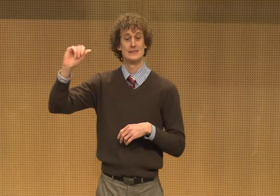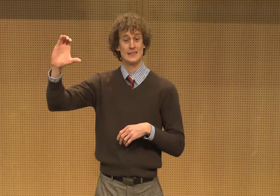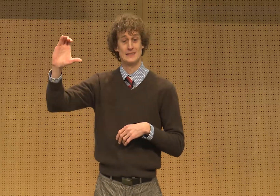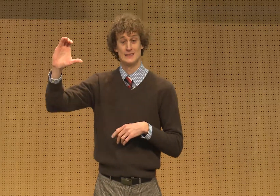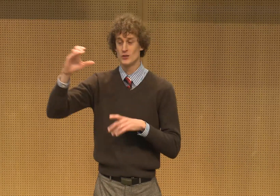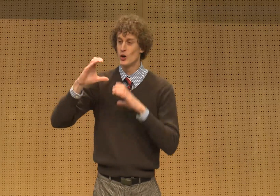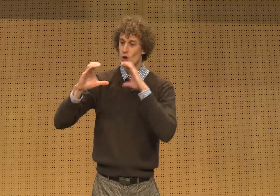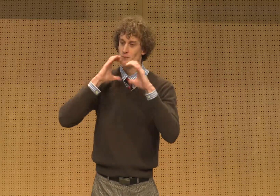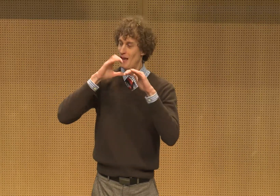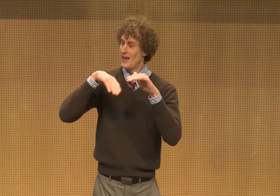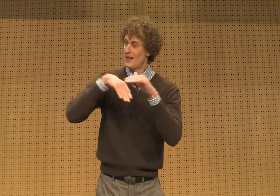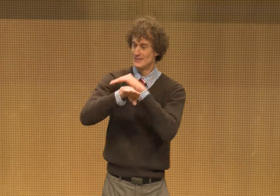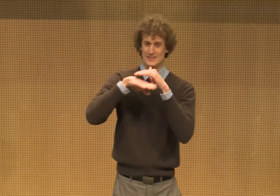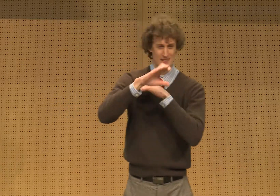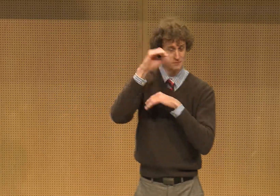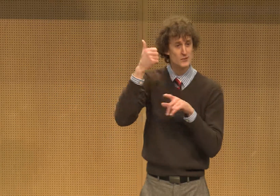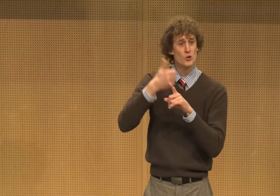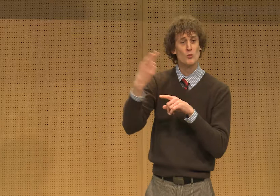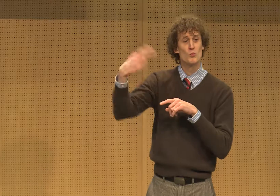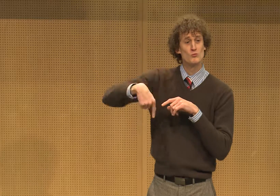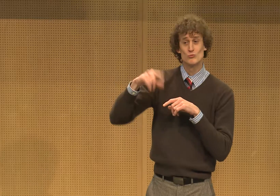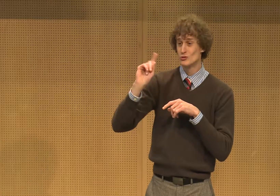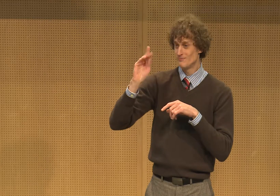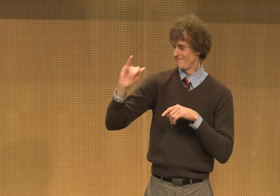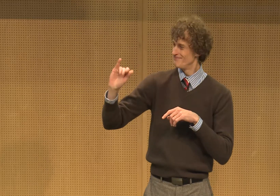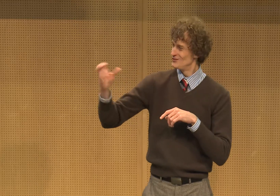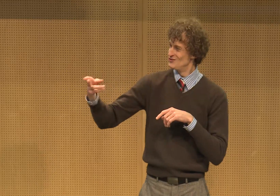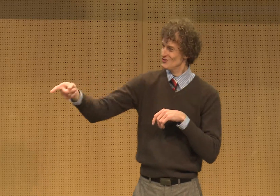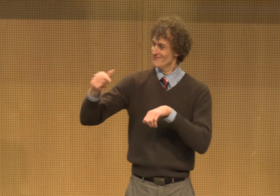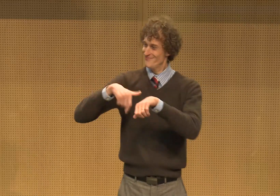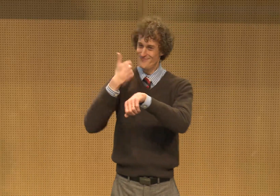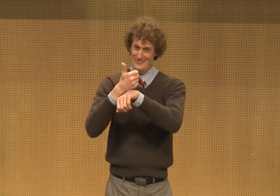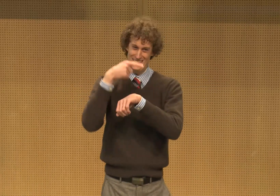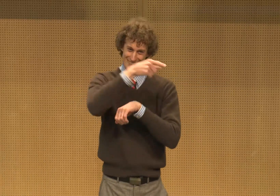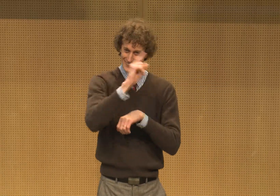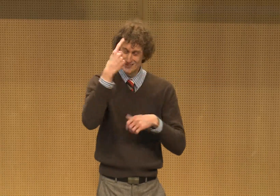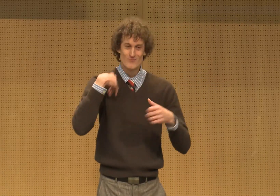was a company called Communication Access Services.